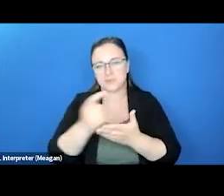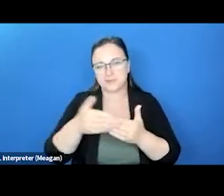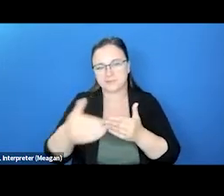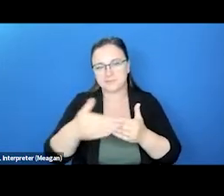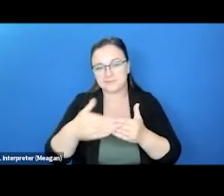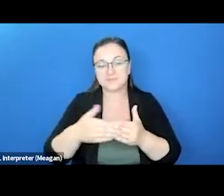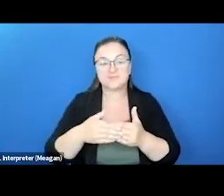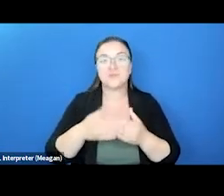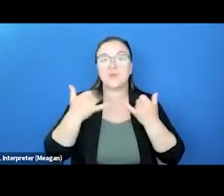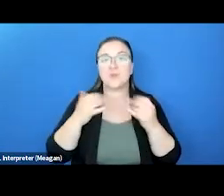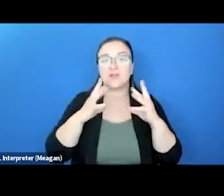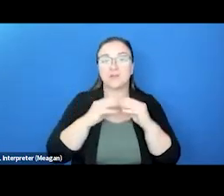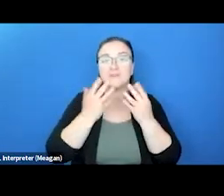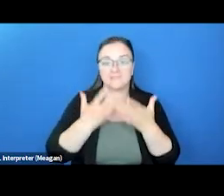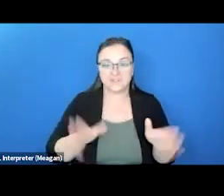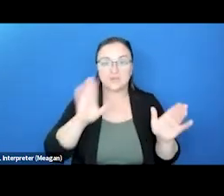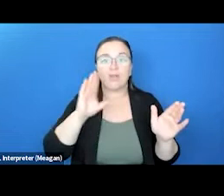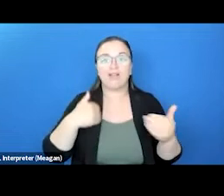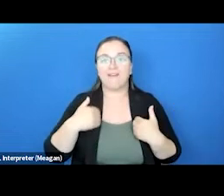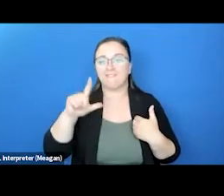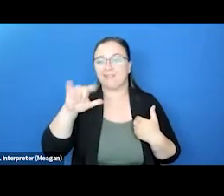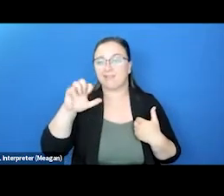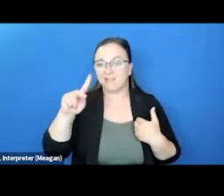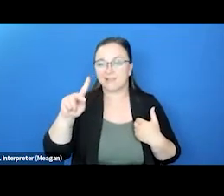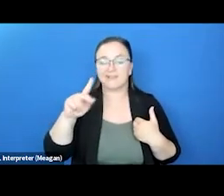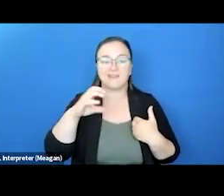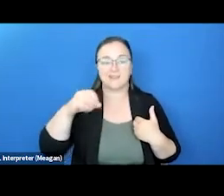we'll have a link and a QR code for a very short evaluation